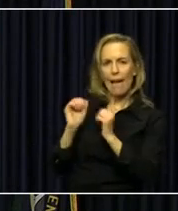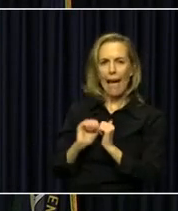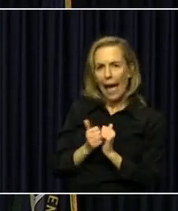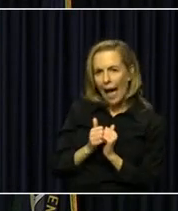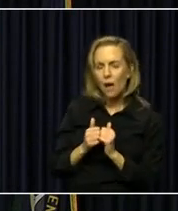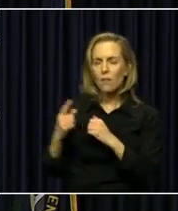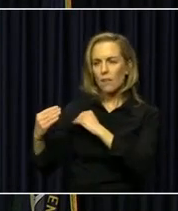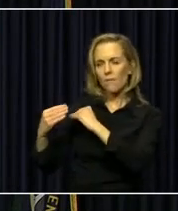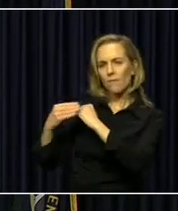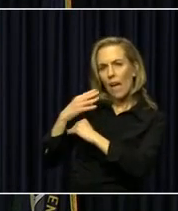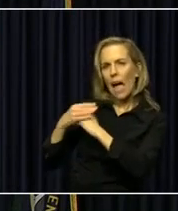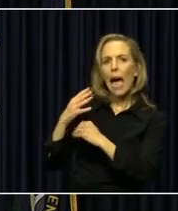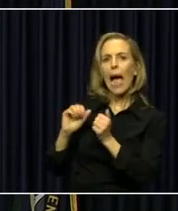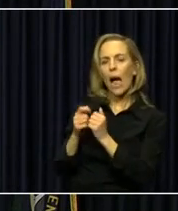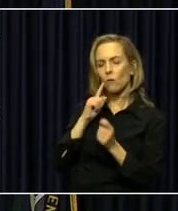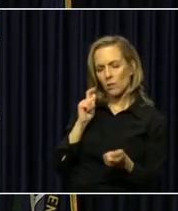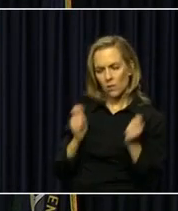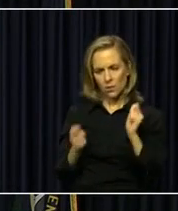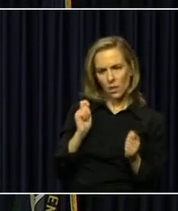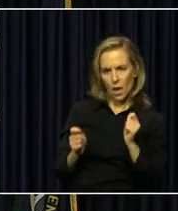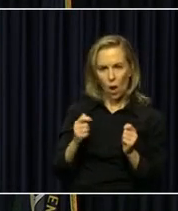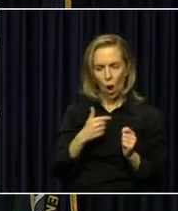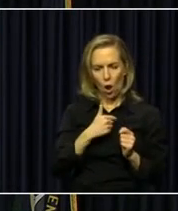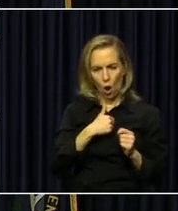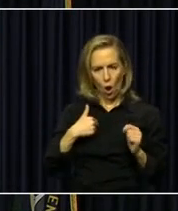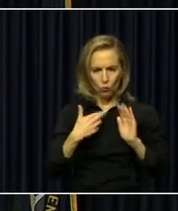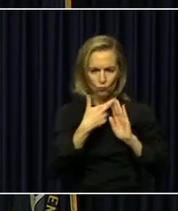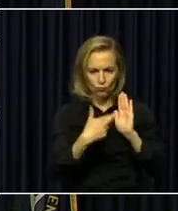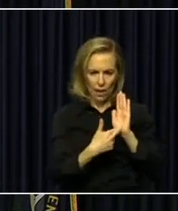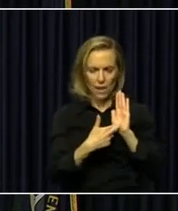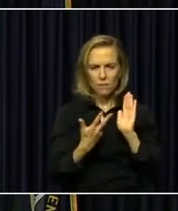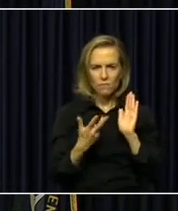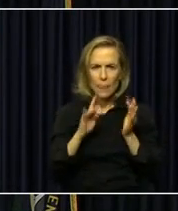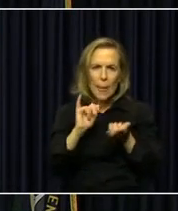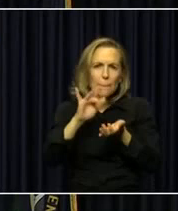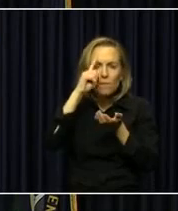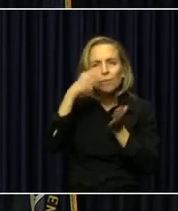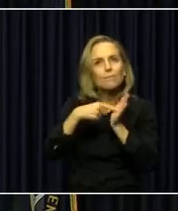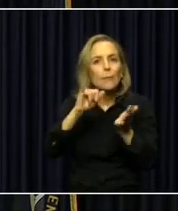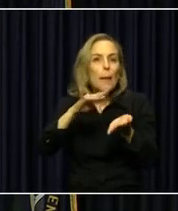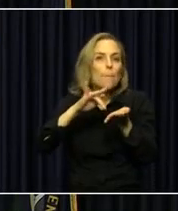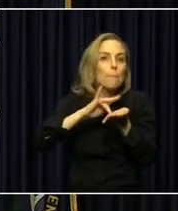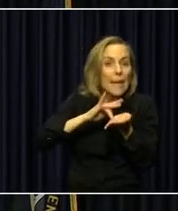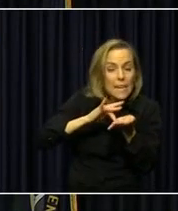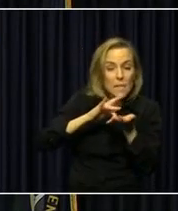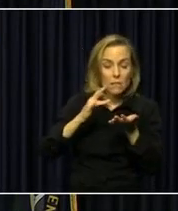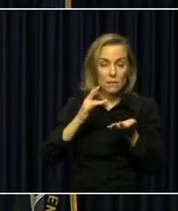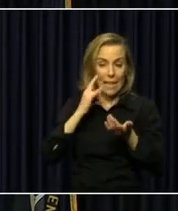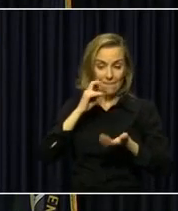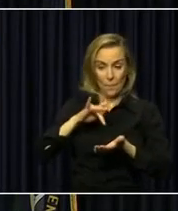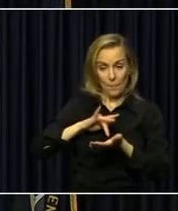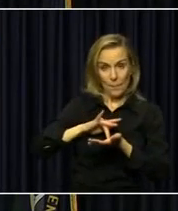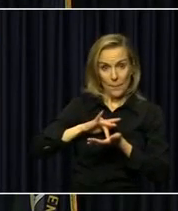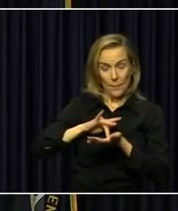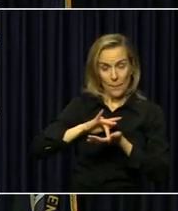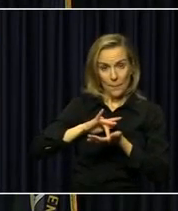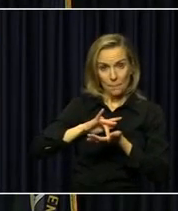BEHAVIORAL HEALTH BASS THEY'RE GOING BECAUSE THEY'RE GOING THROUGH TRAUMA TOO.